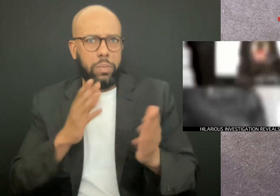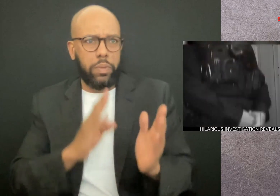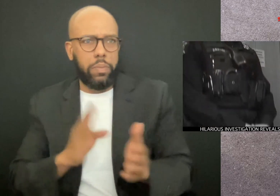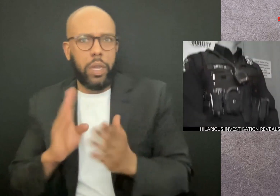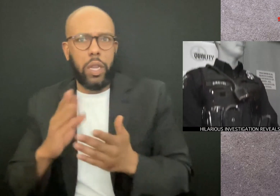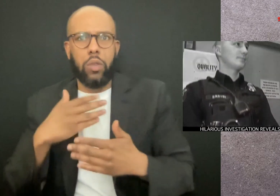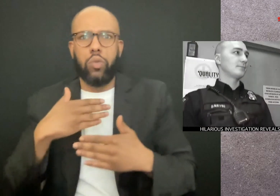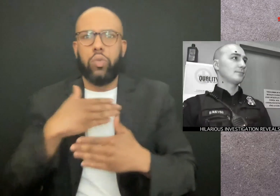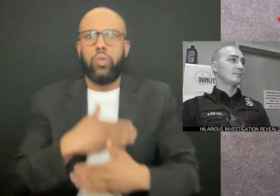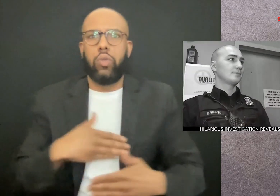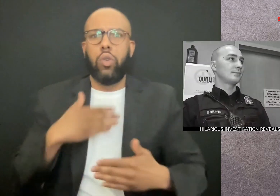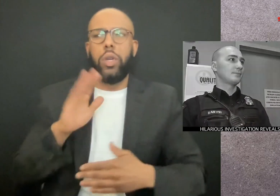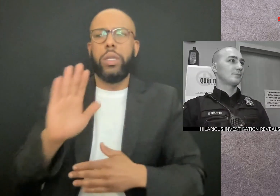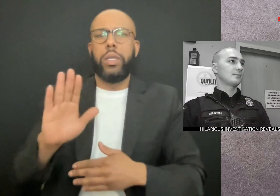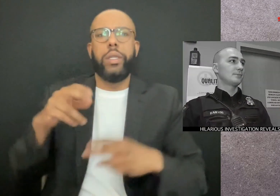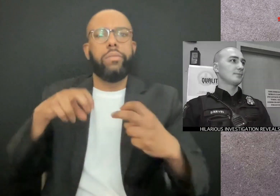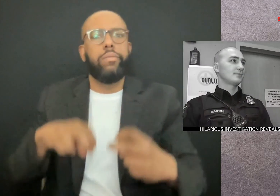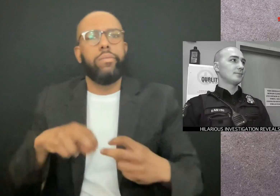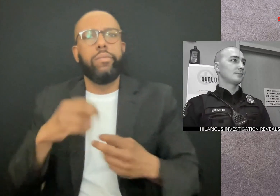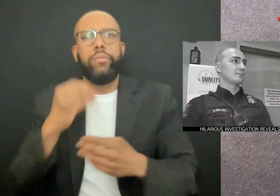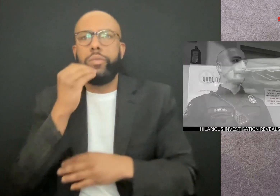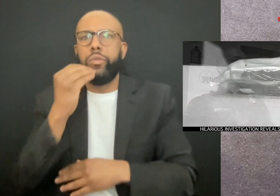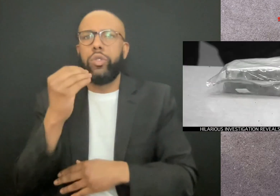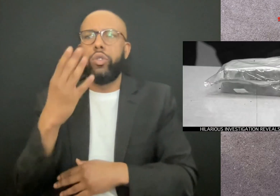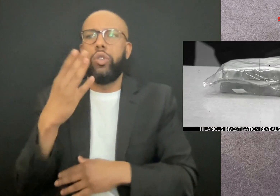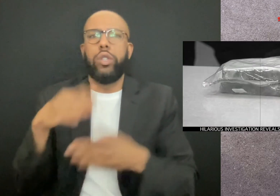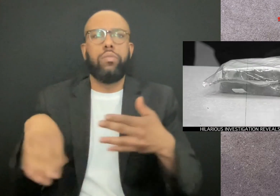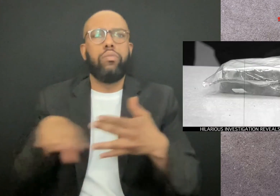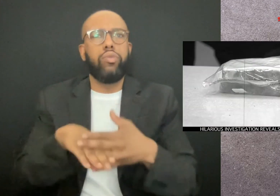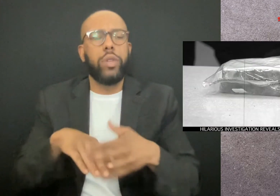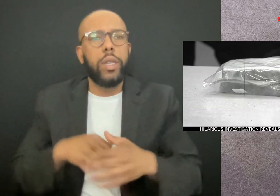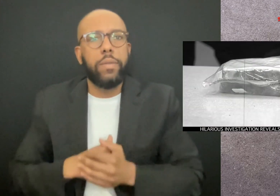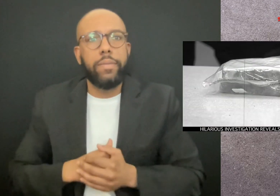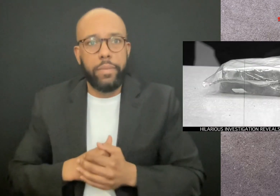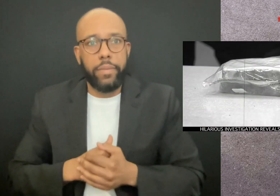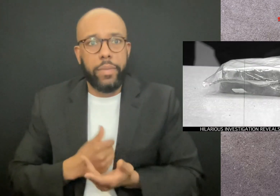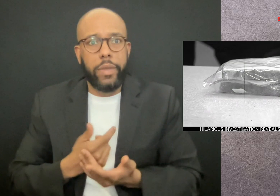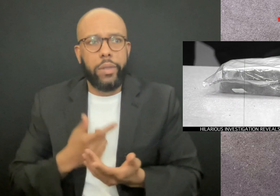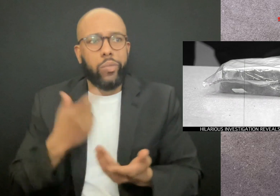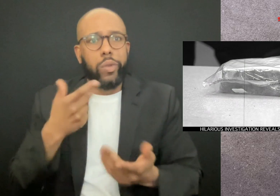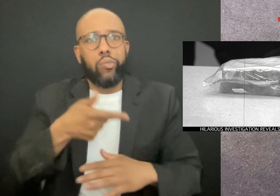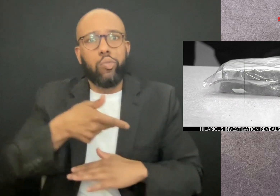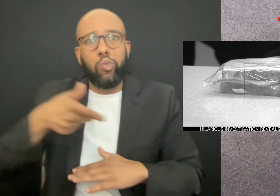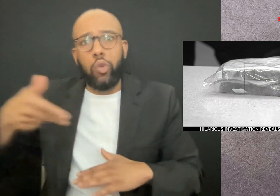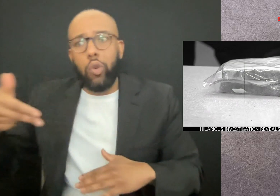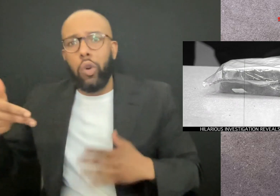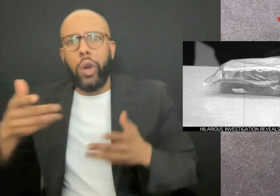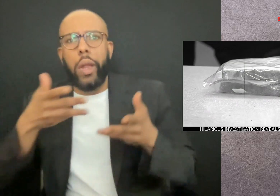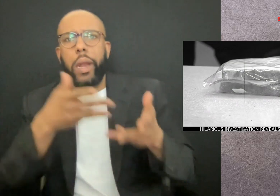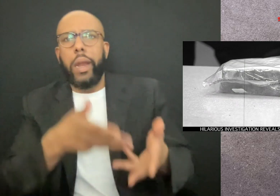a Wyandotte police officer was preparing to enjoy his lunch break when he stepped